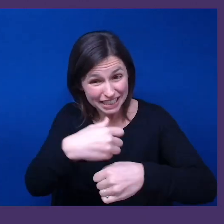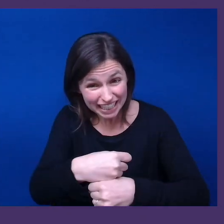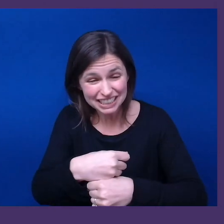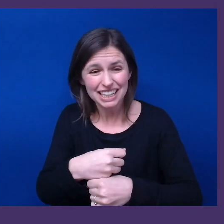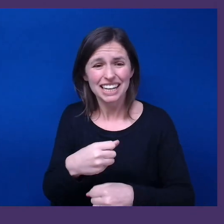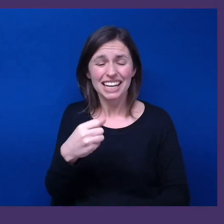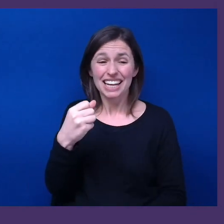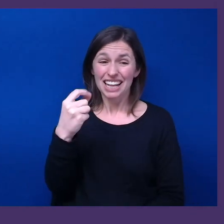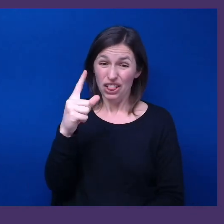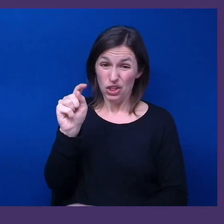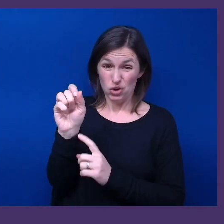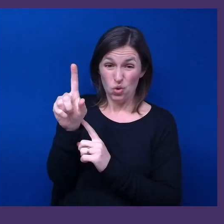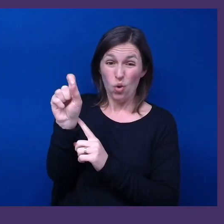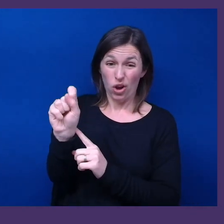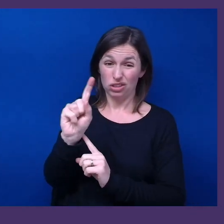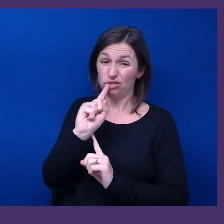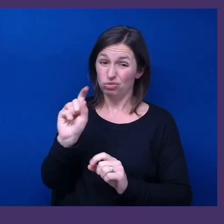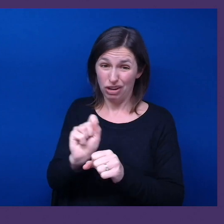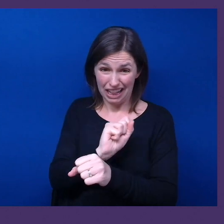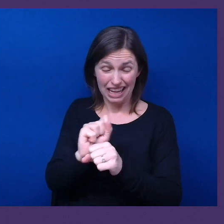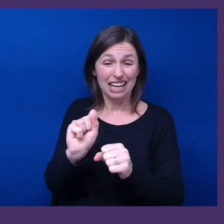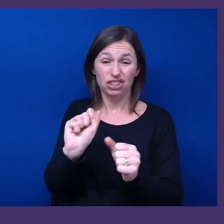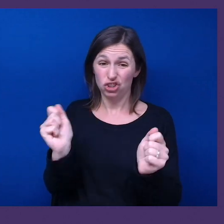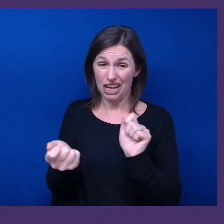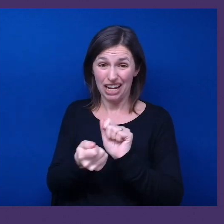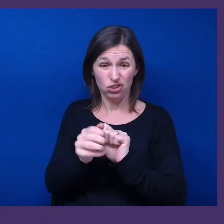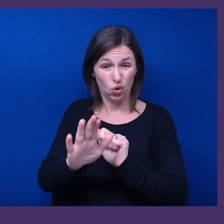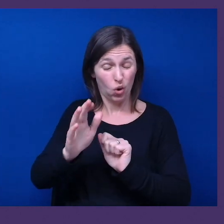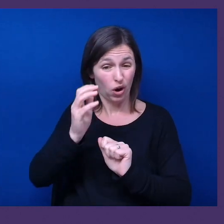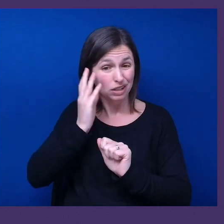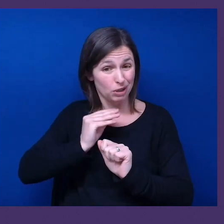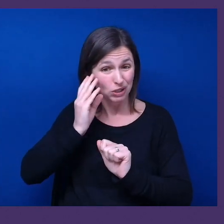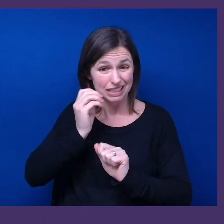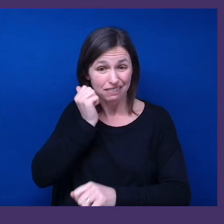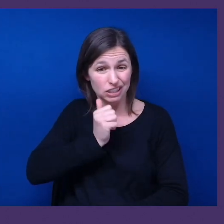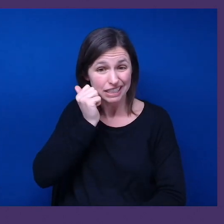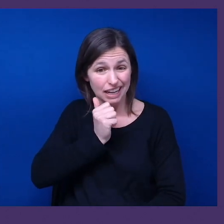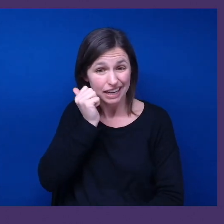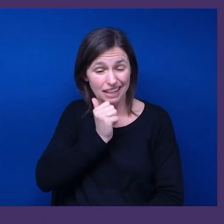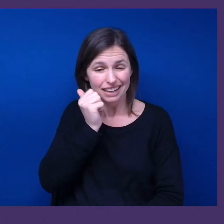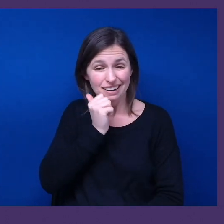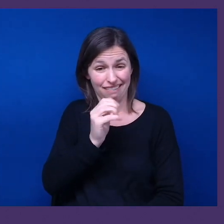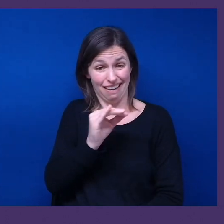and can change how we are in the workplace as well. So, I know that I'm taking lessons with me.